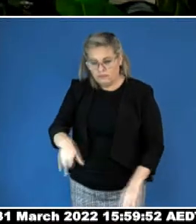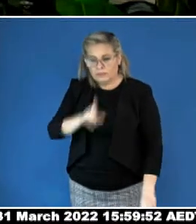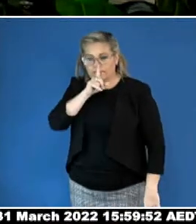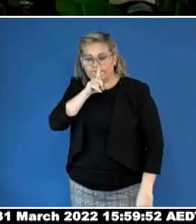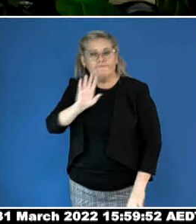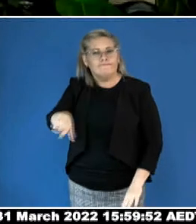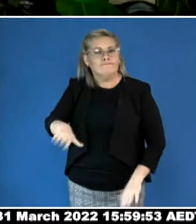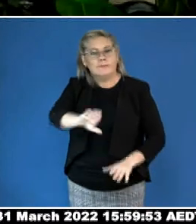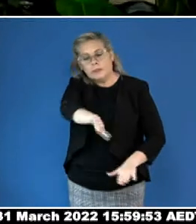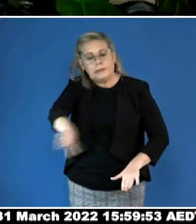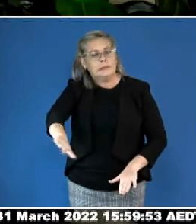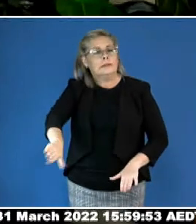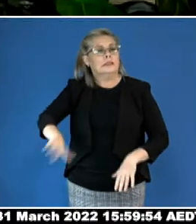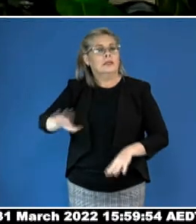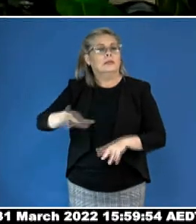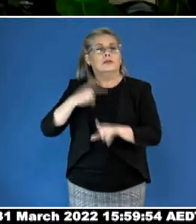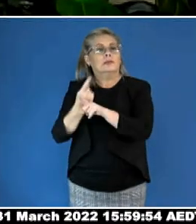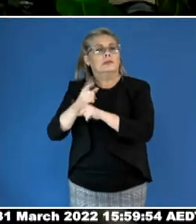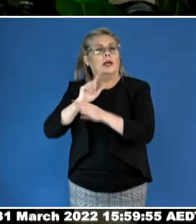presentation. So why is this important?